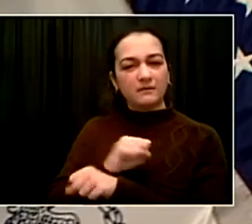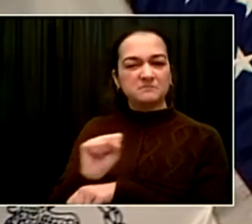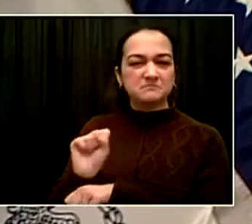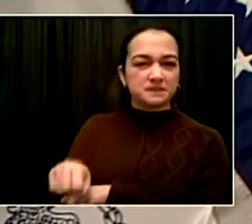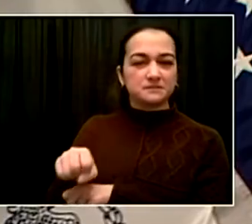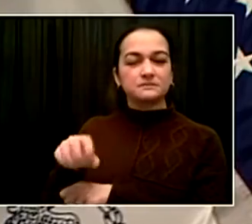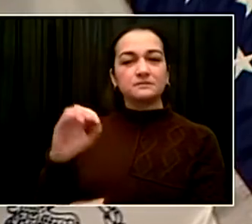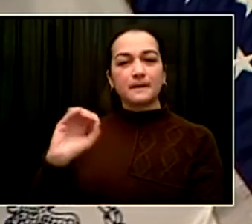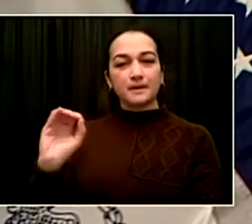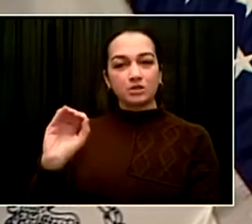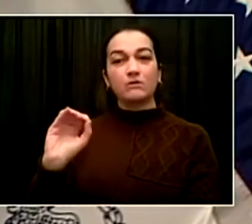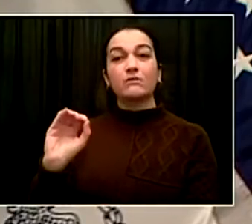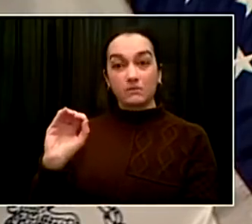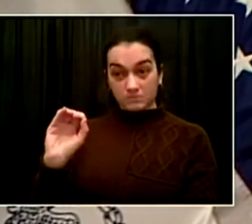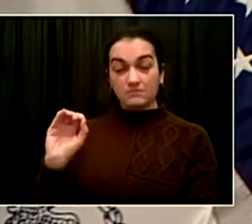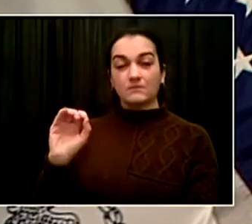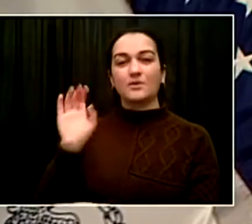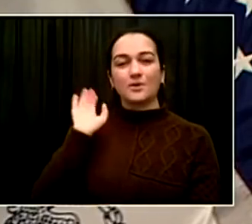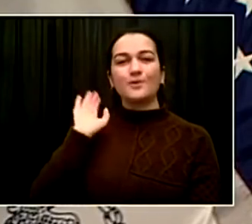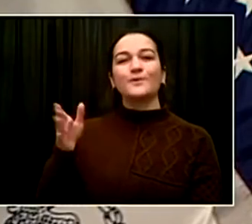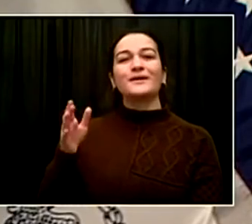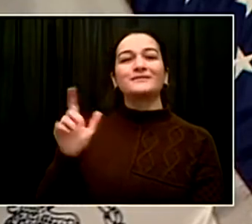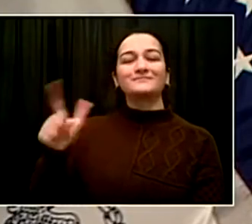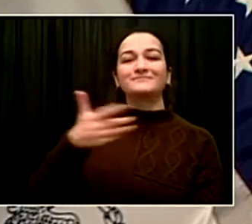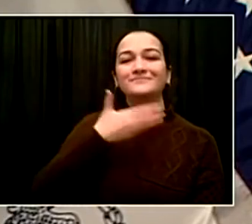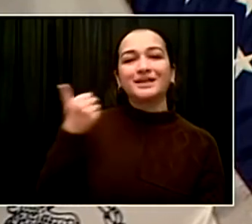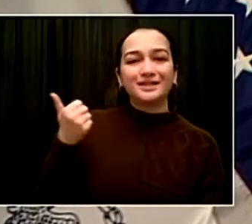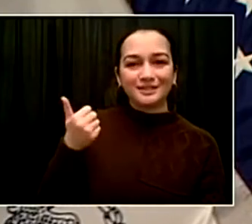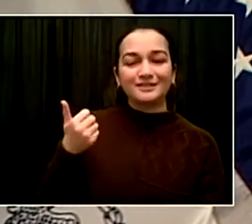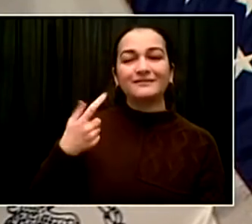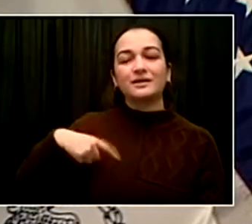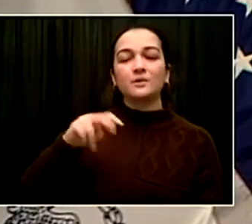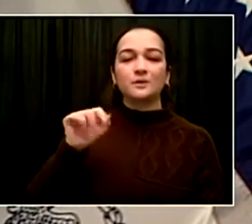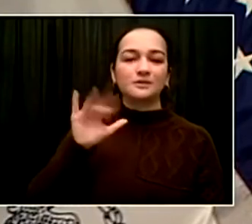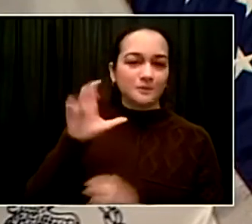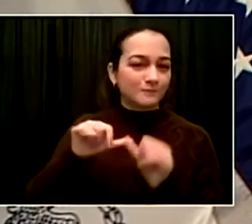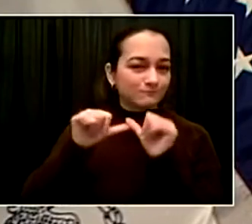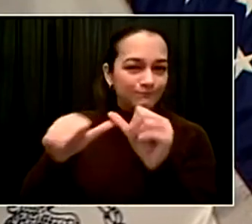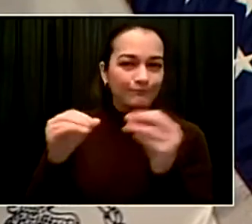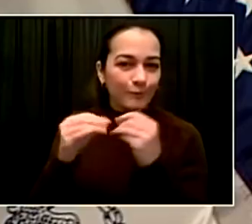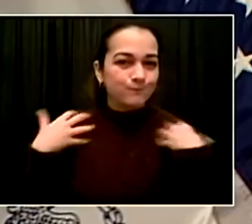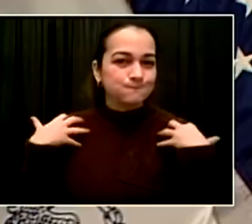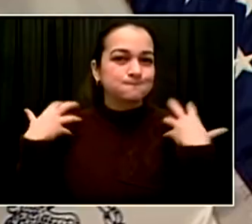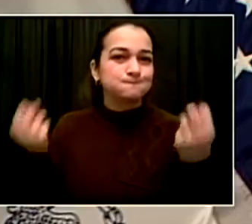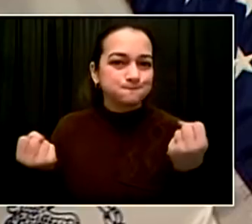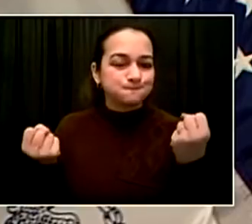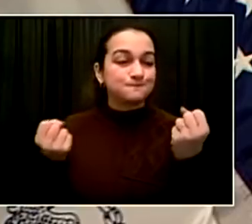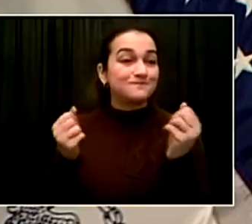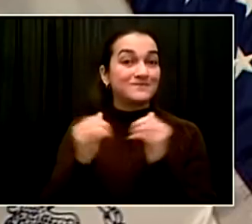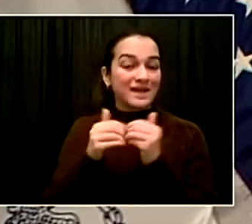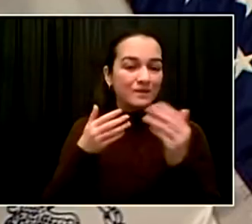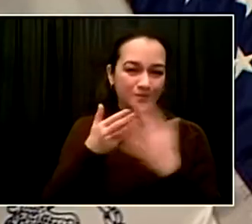WE'LL RESUME FULL FORCE AND THE WAY TO FACILITY THAT RECOVERY